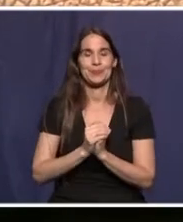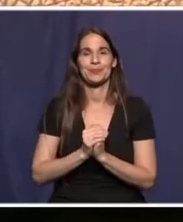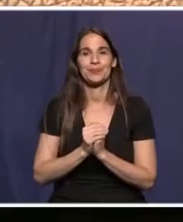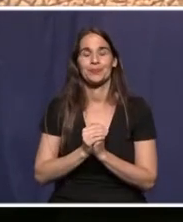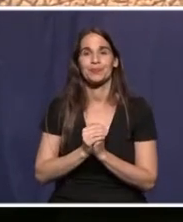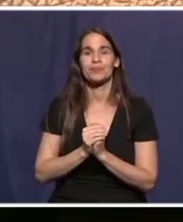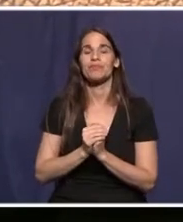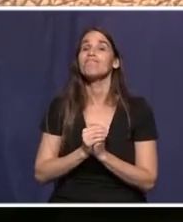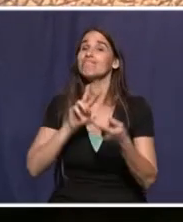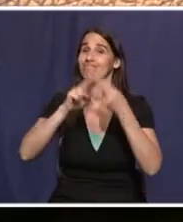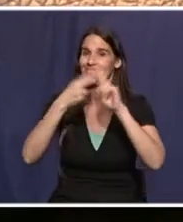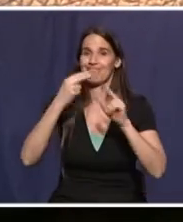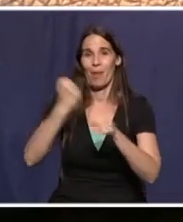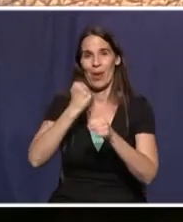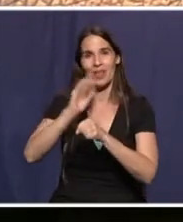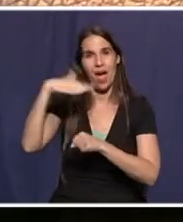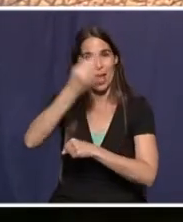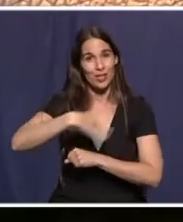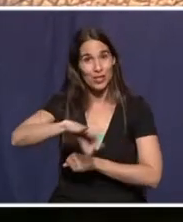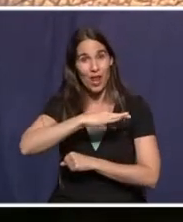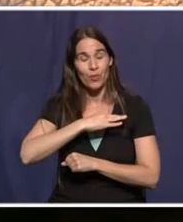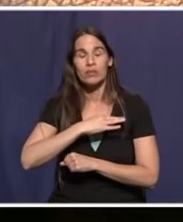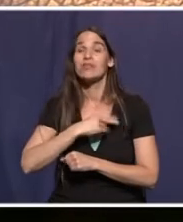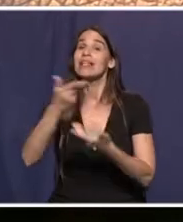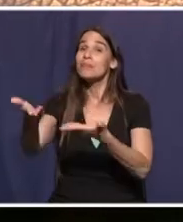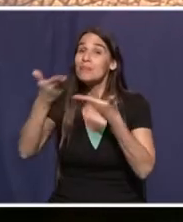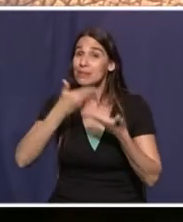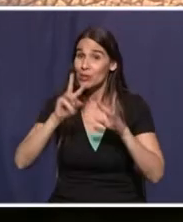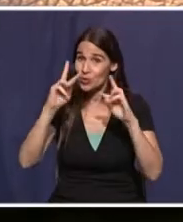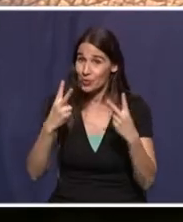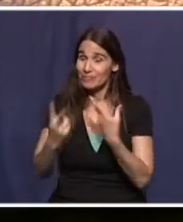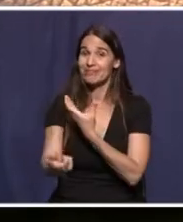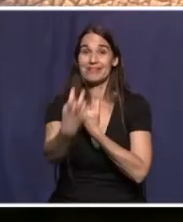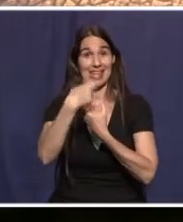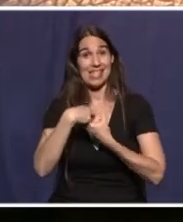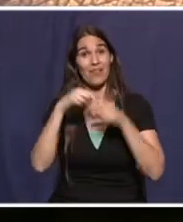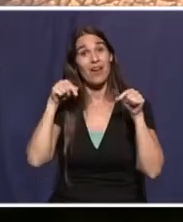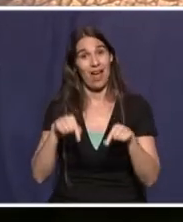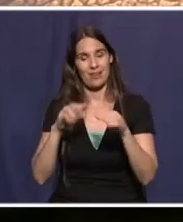I'll see you at our next event, and again, you're welcome to join us here at the link below.